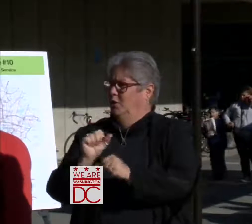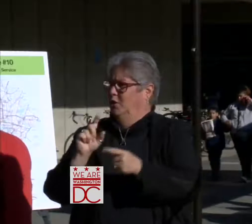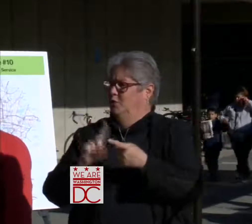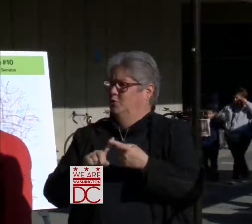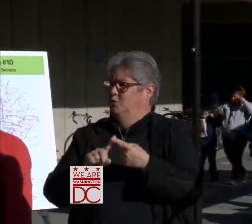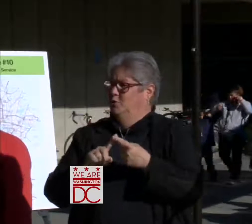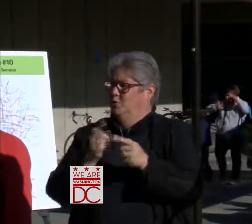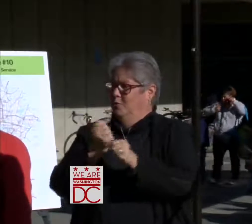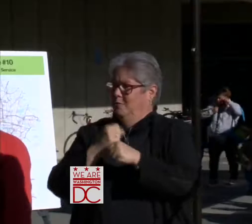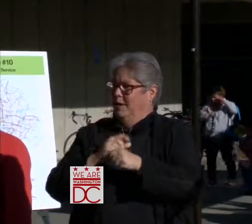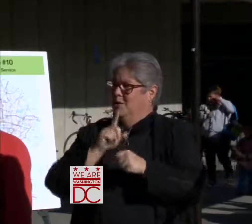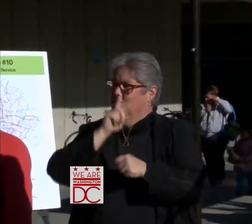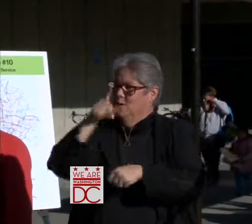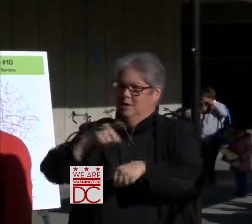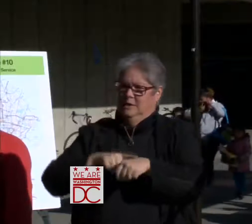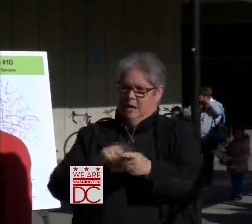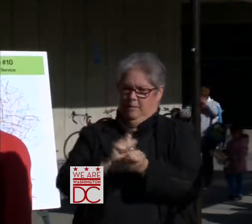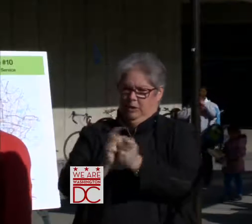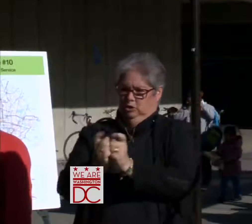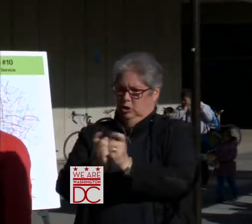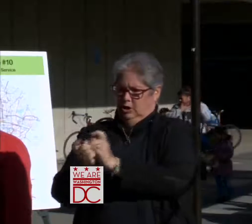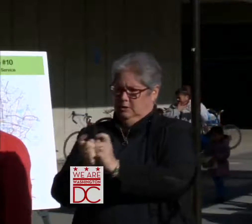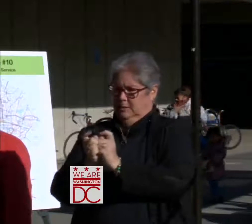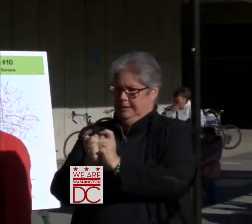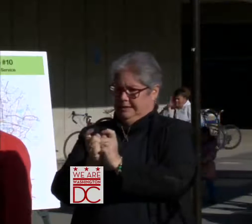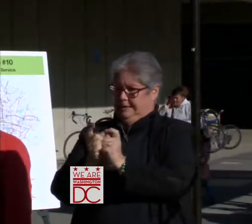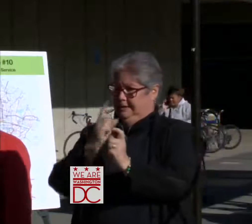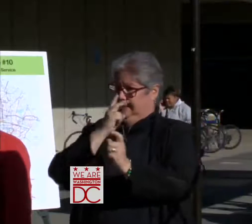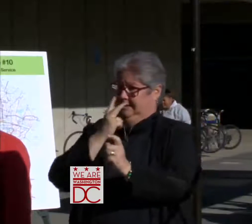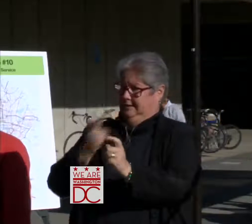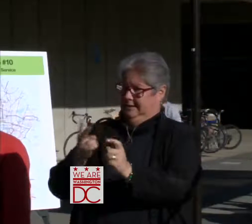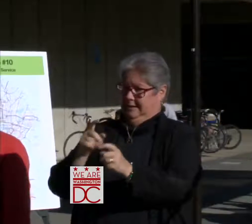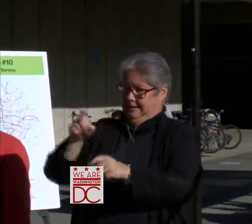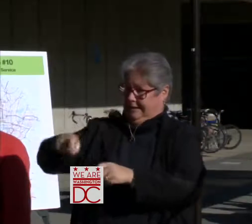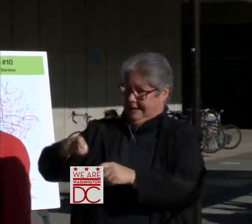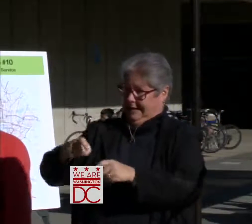REALTIME ADJUSTMENTS AS THEY SEE CONDITIONS DEVELOP.